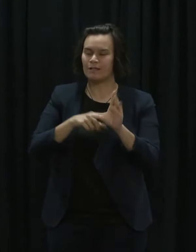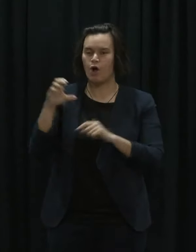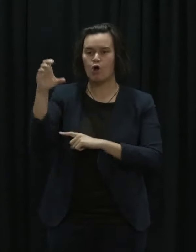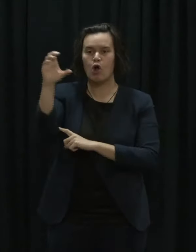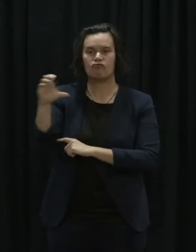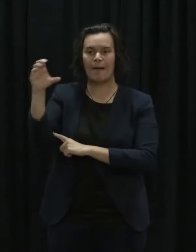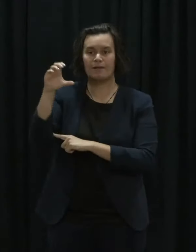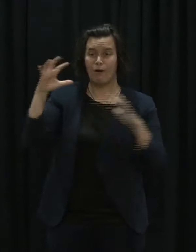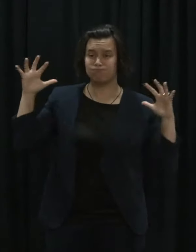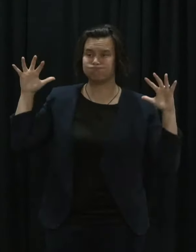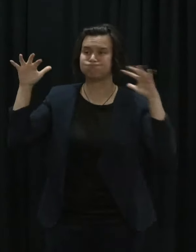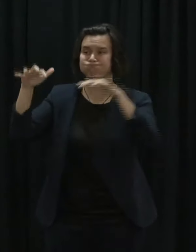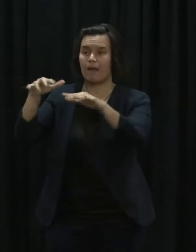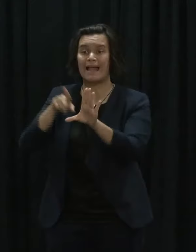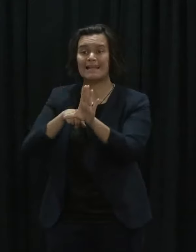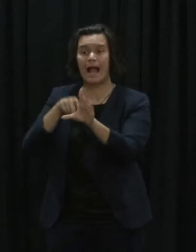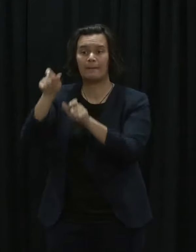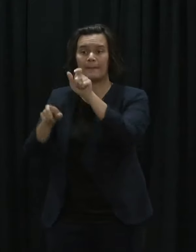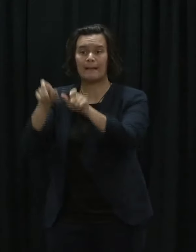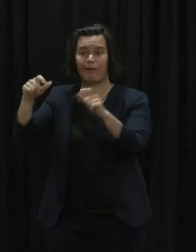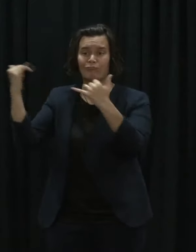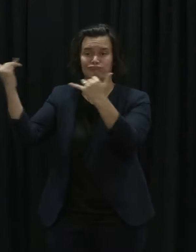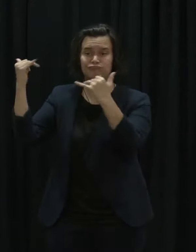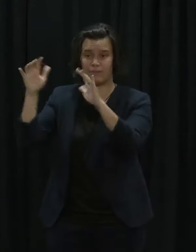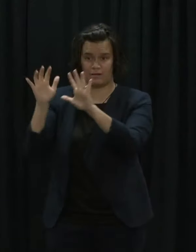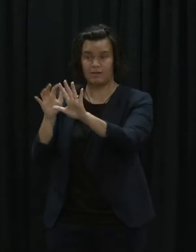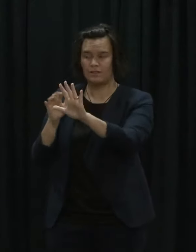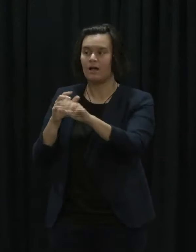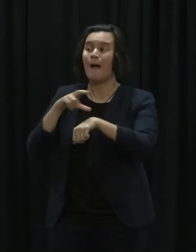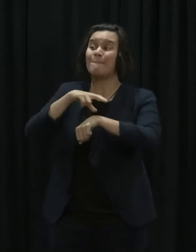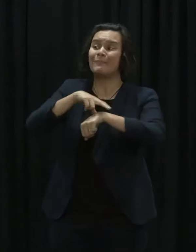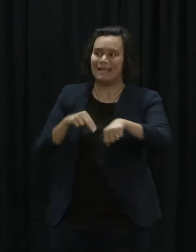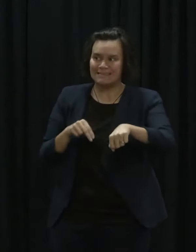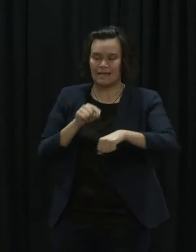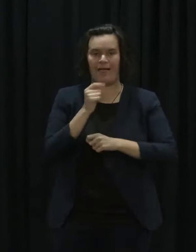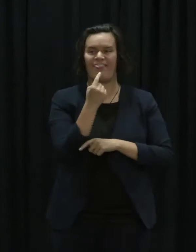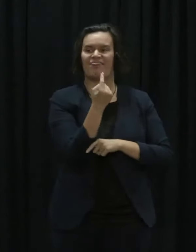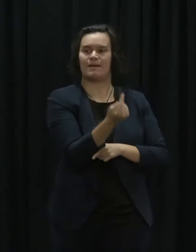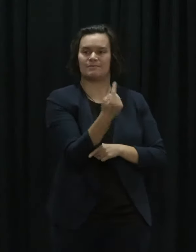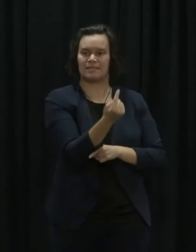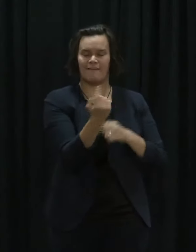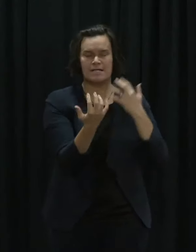You are a member, does make you will remember that there are different pressures on polytree the summer period, we remember when Coromandel became a very busy place for young people to